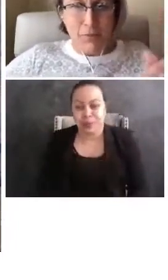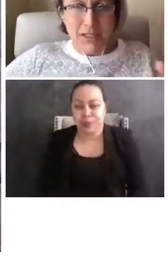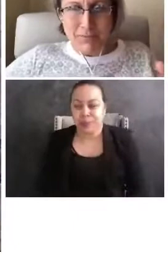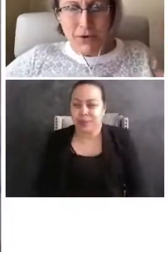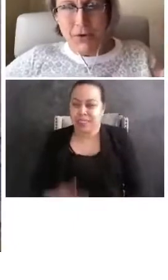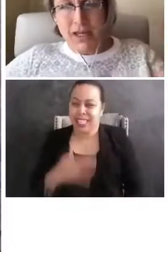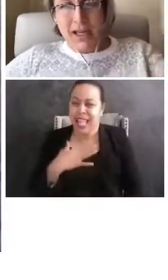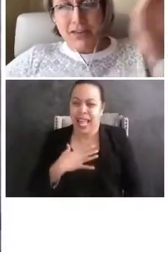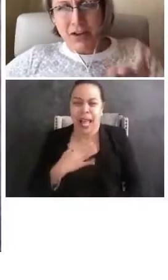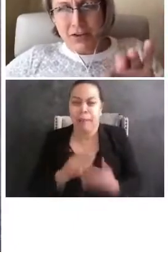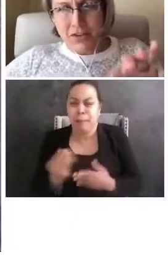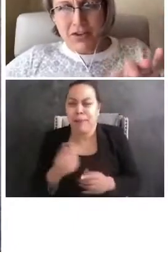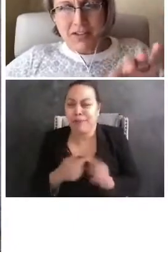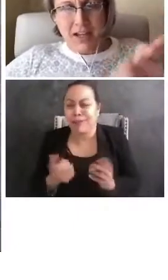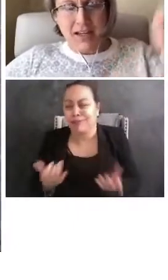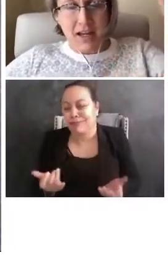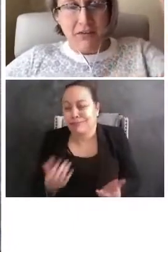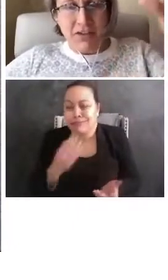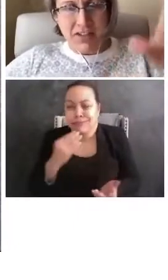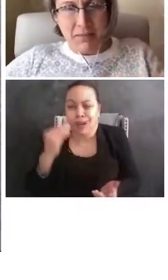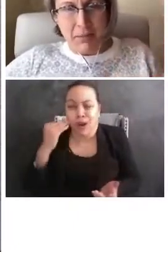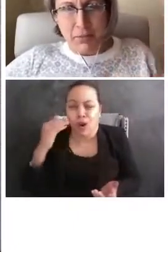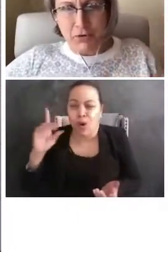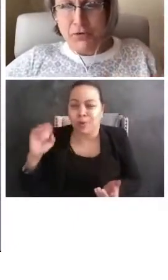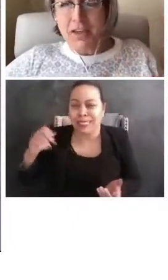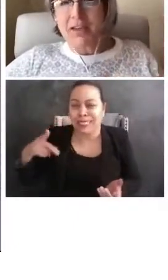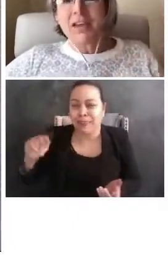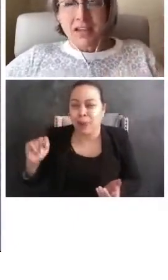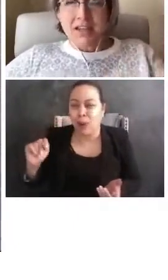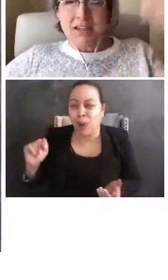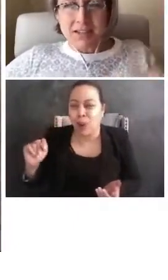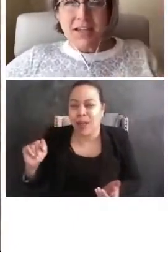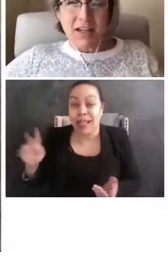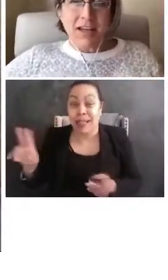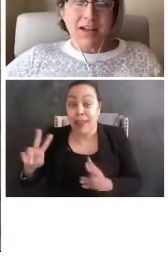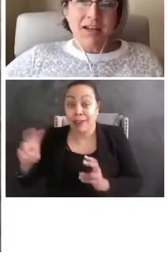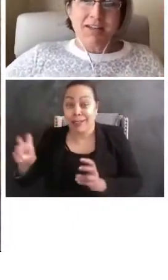Home Depot's sign "never stop improving" is in it.